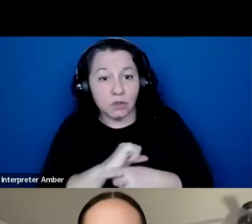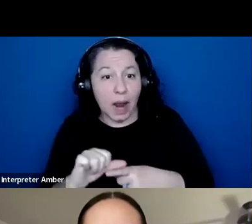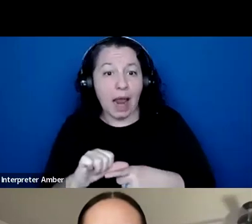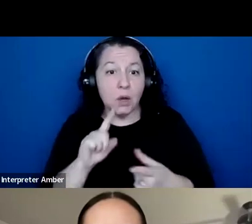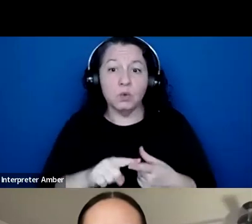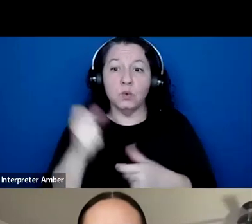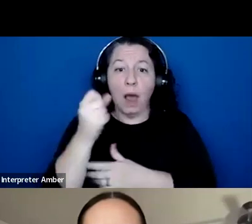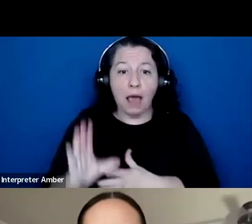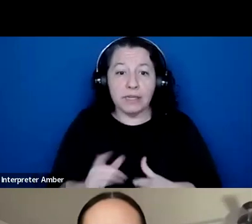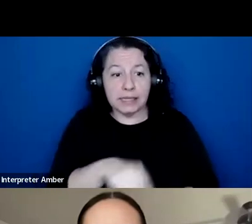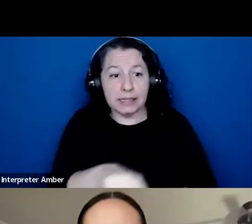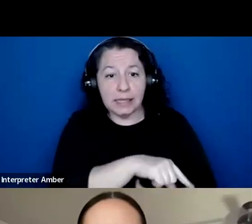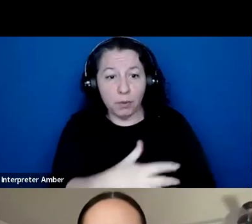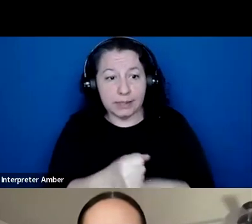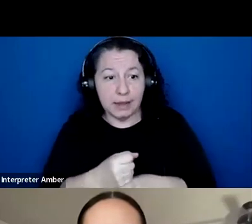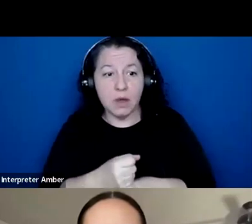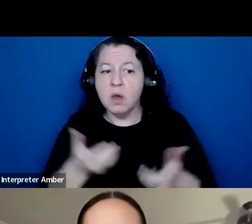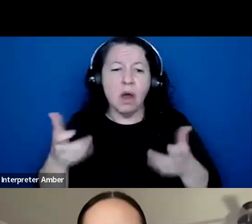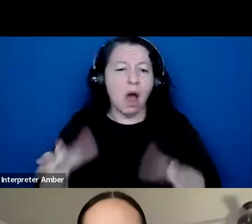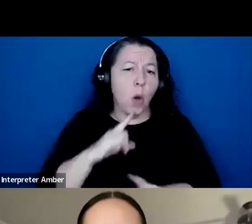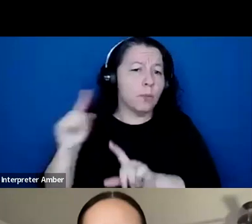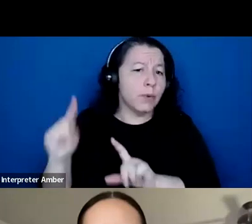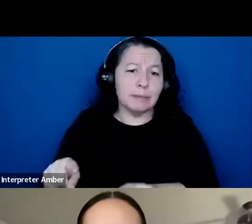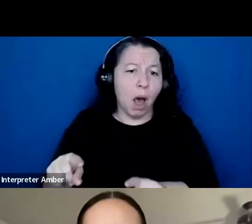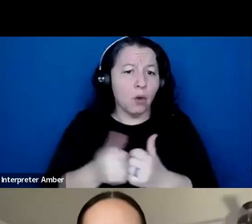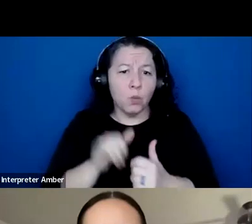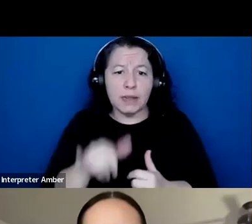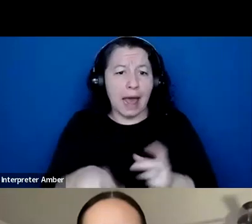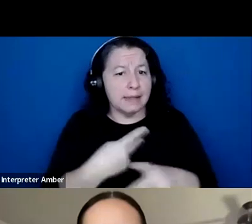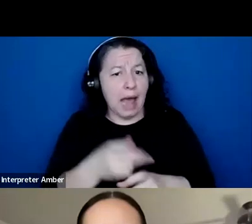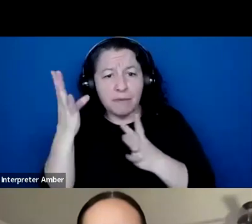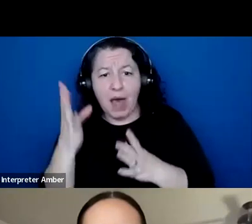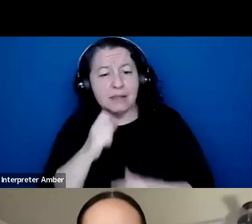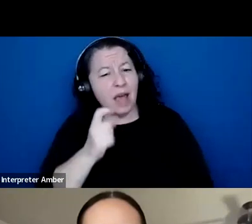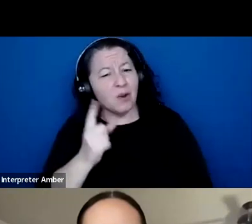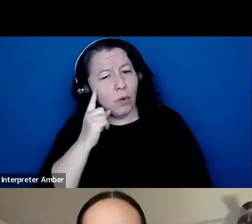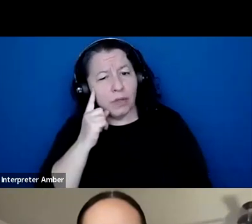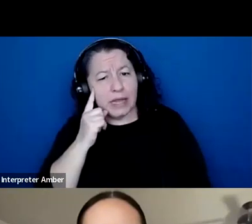I don't want to respond in kind though, I don't think it's by any means necessary.